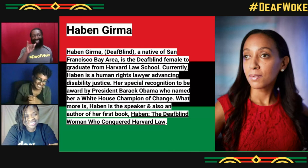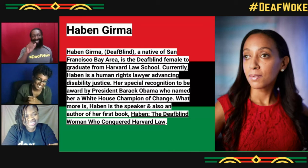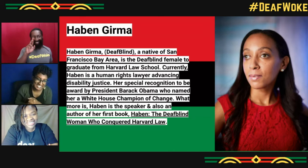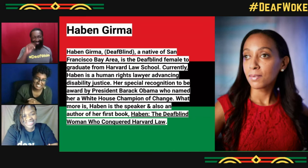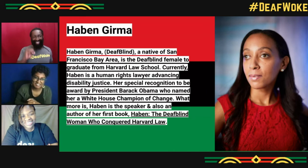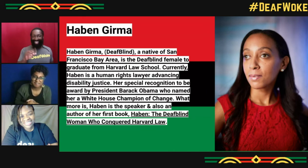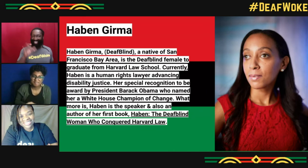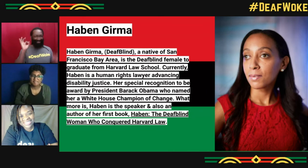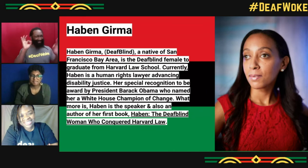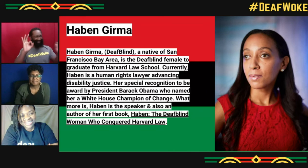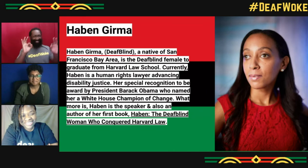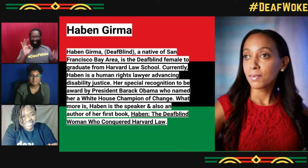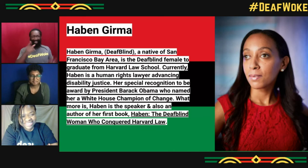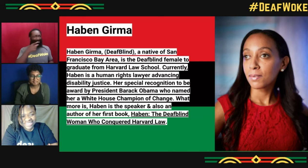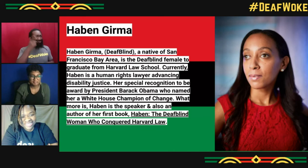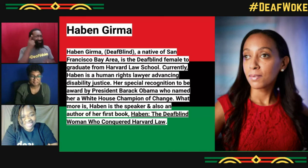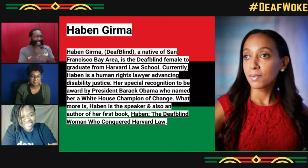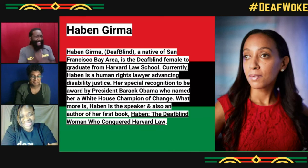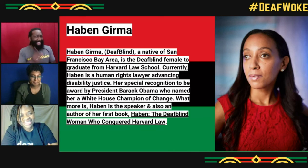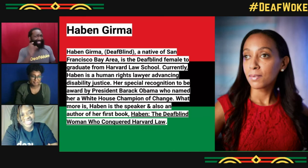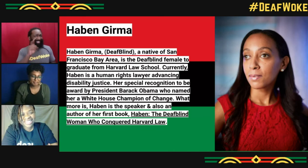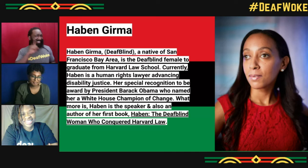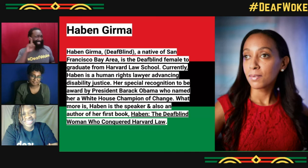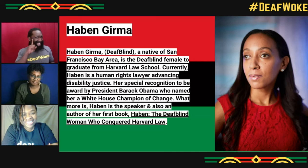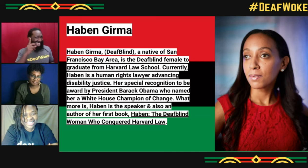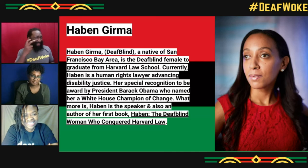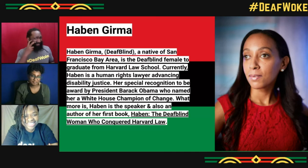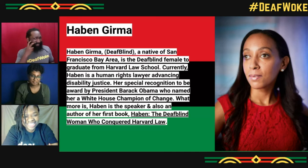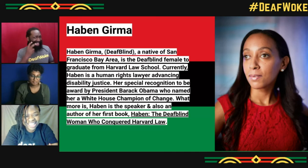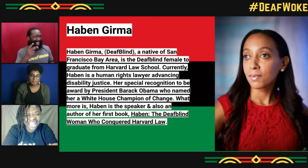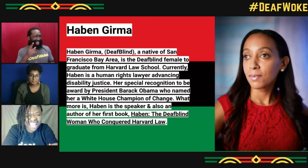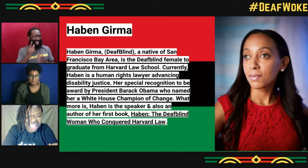Haben Girma, you got it you're right there.